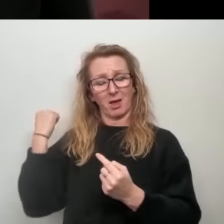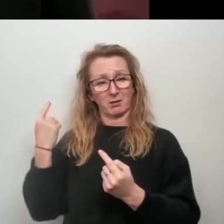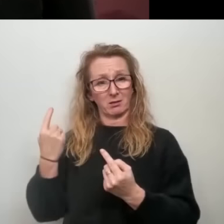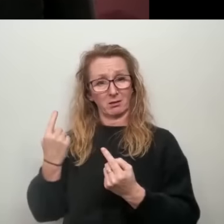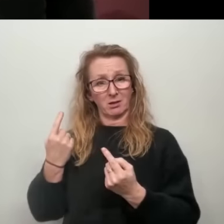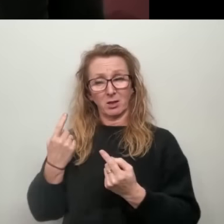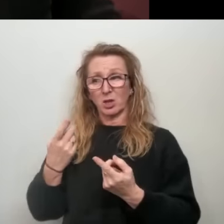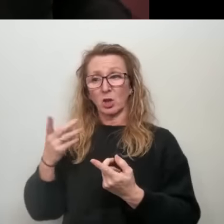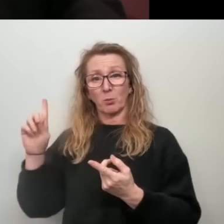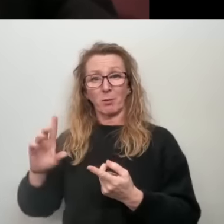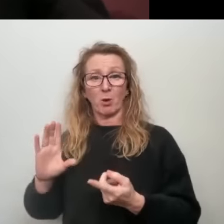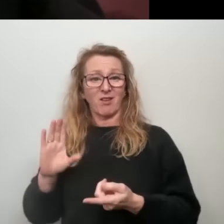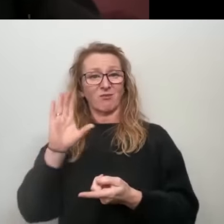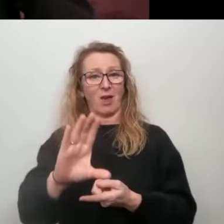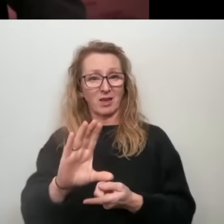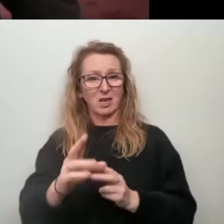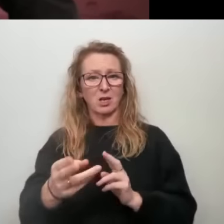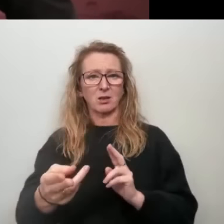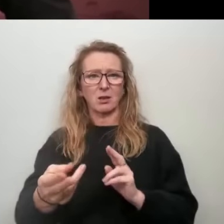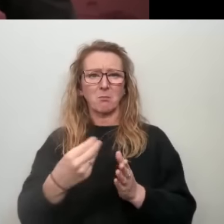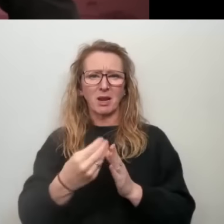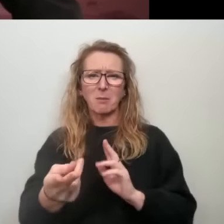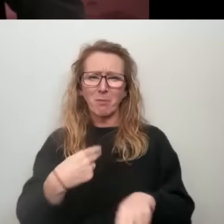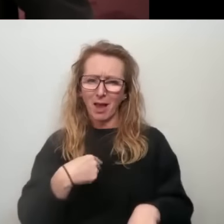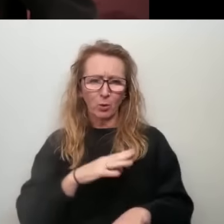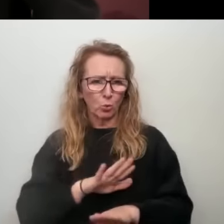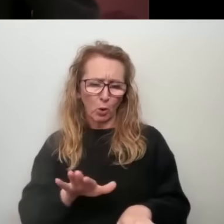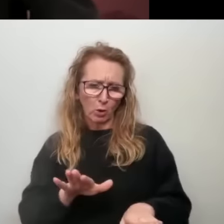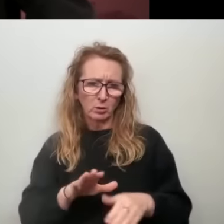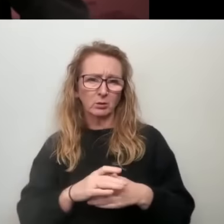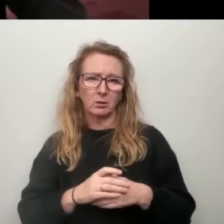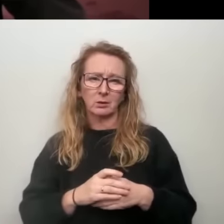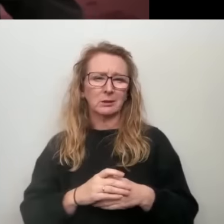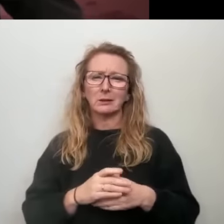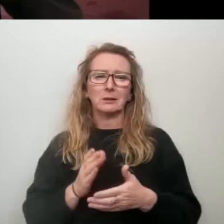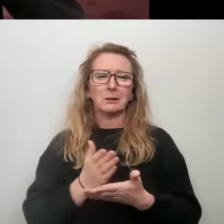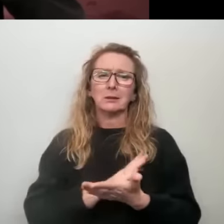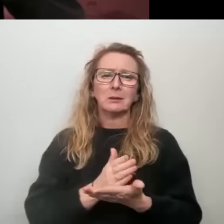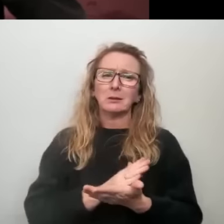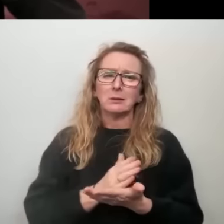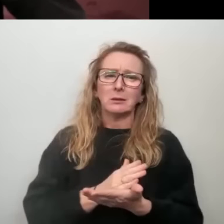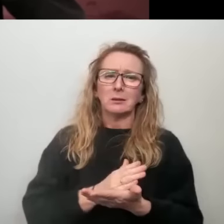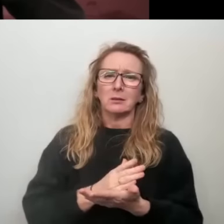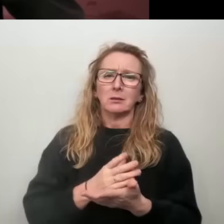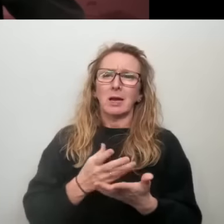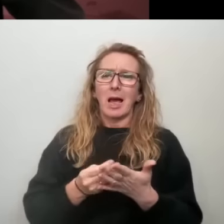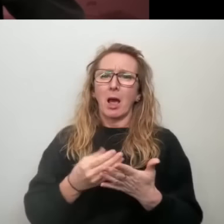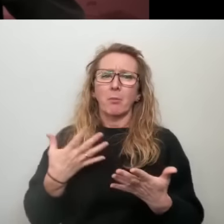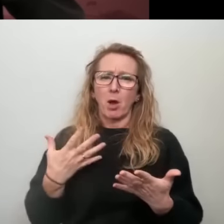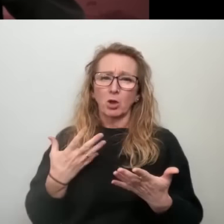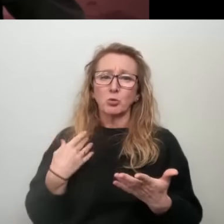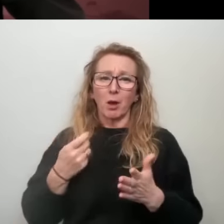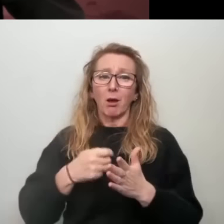Yeah, it was a commercial success actually. I wouldn't be able to tell you exactly what they made there, but it was a commercial success,